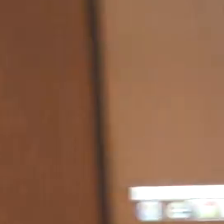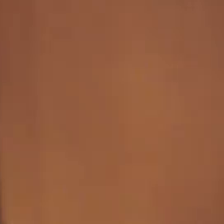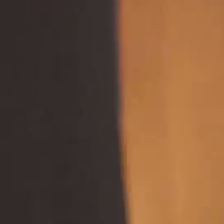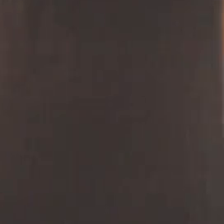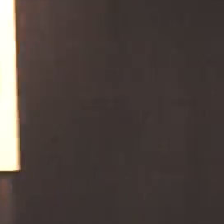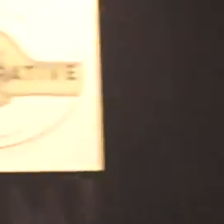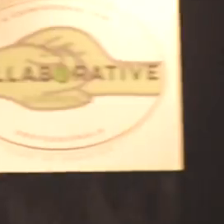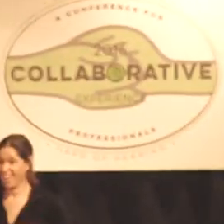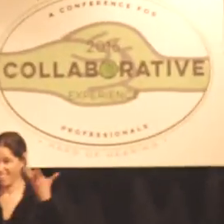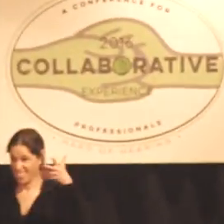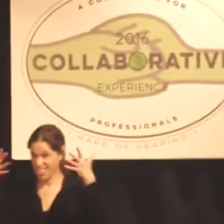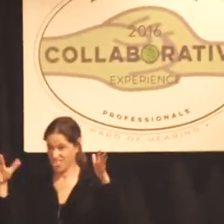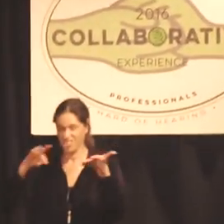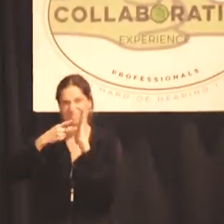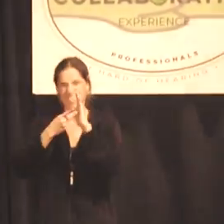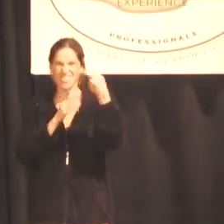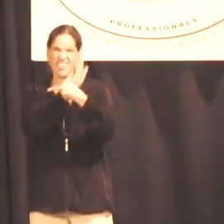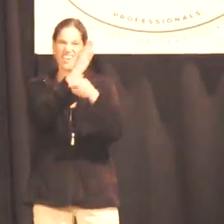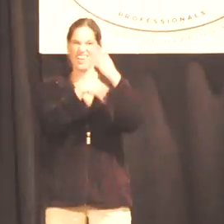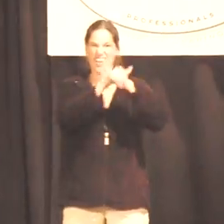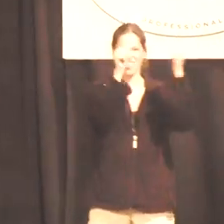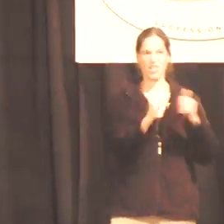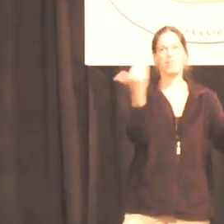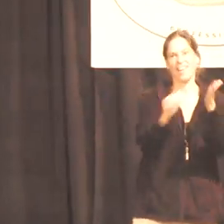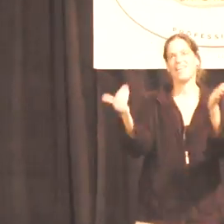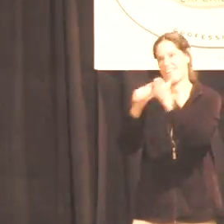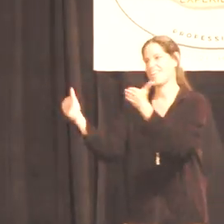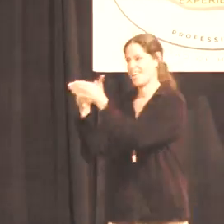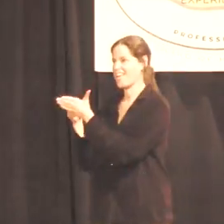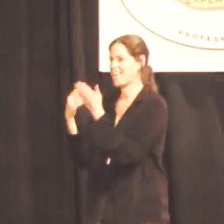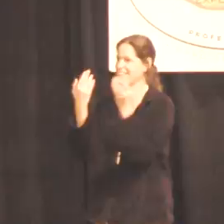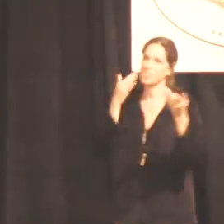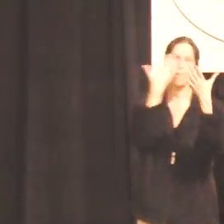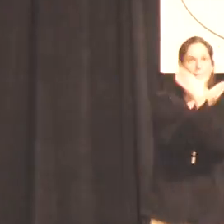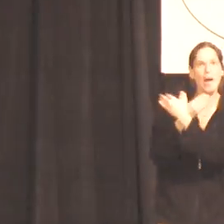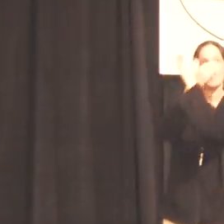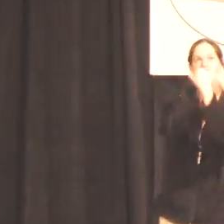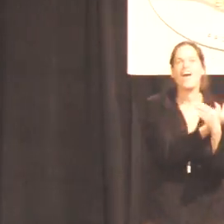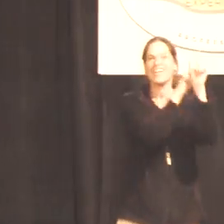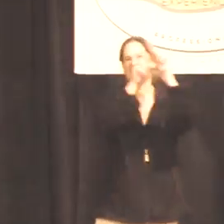[ Video concluded ] So the story that she just signed is the ones that has repetitive hand shapes.